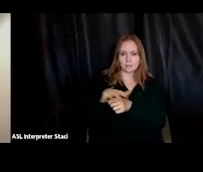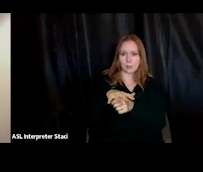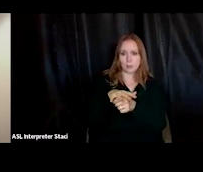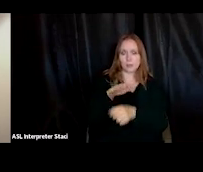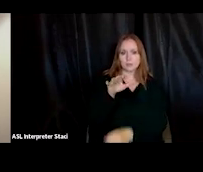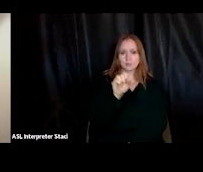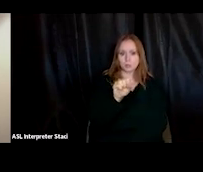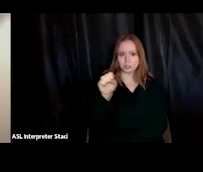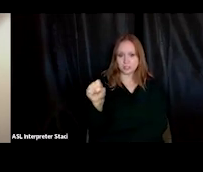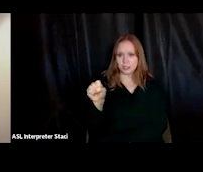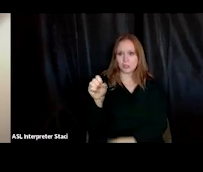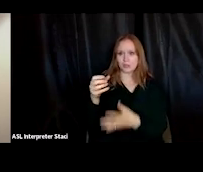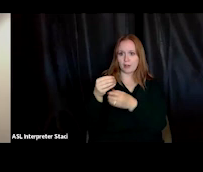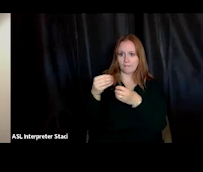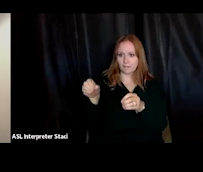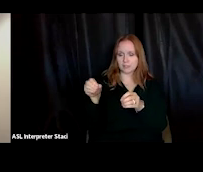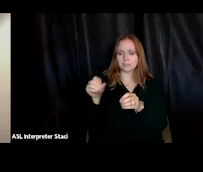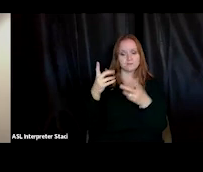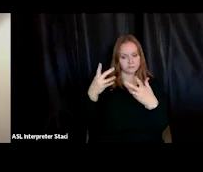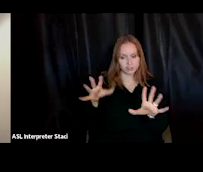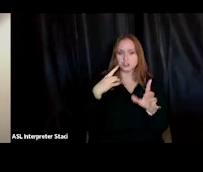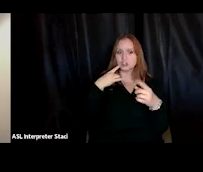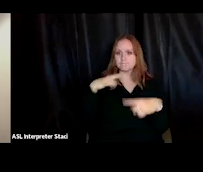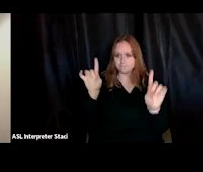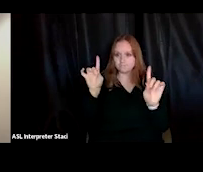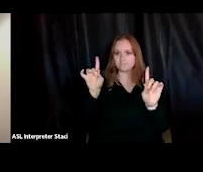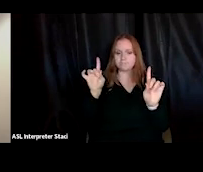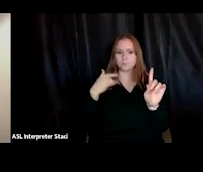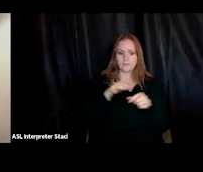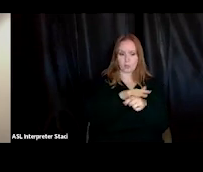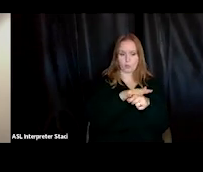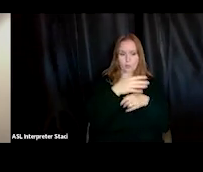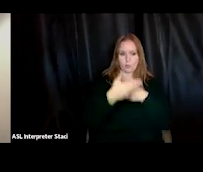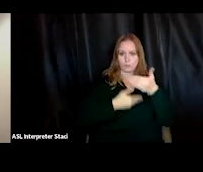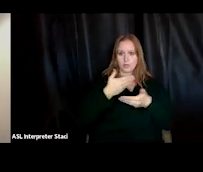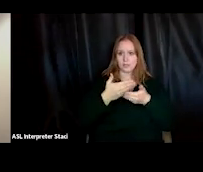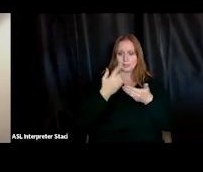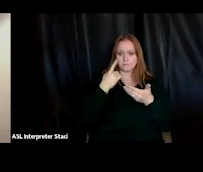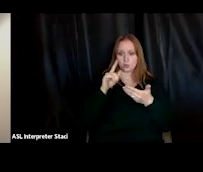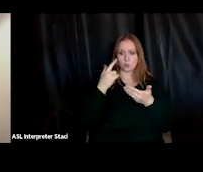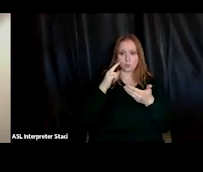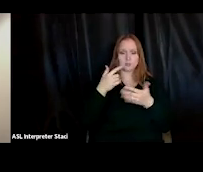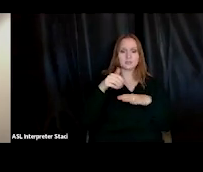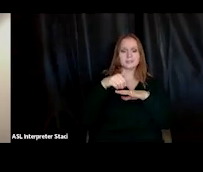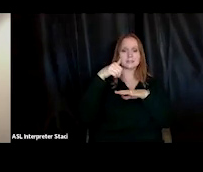And so we have accomplished that. We have a local process for submitting SOAR applications.